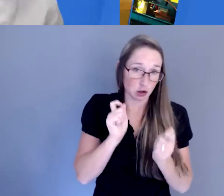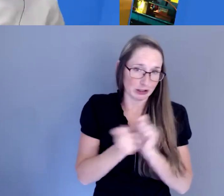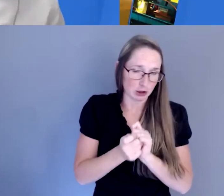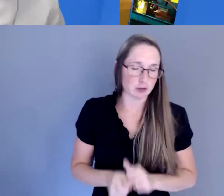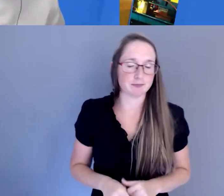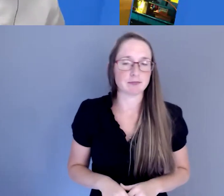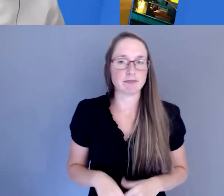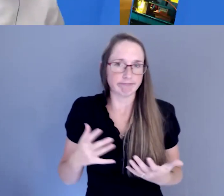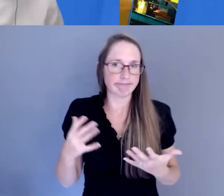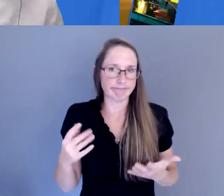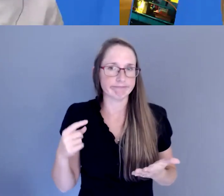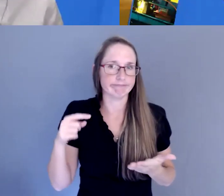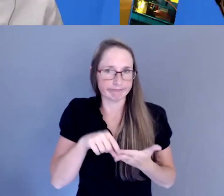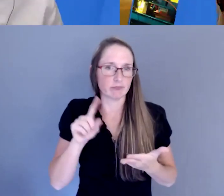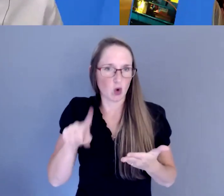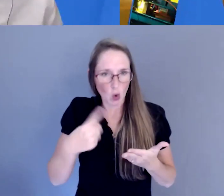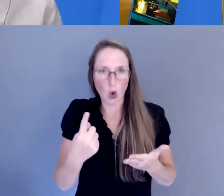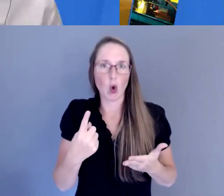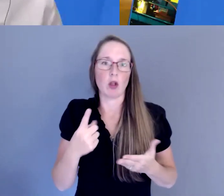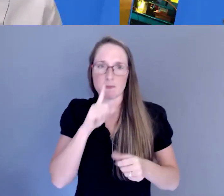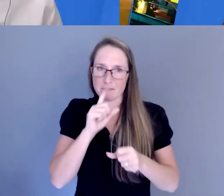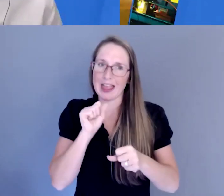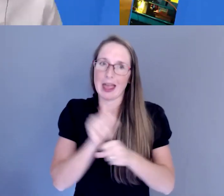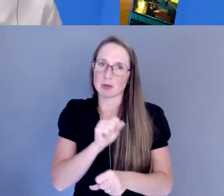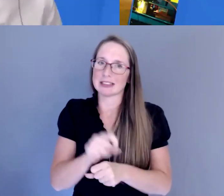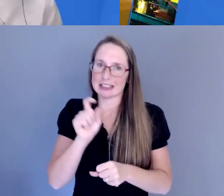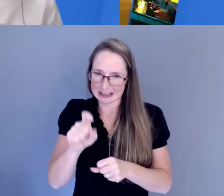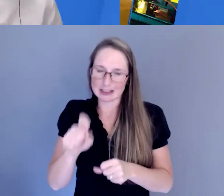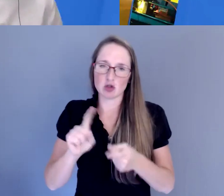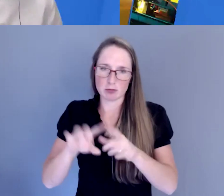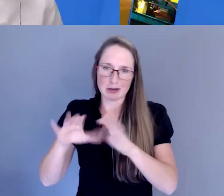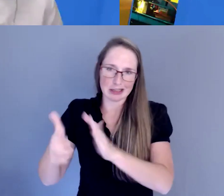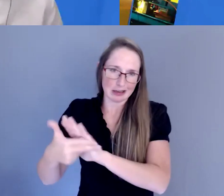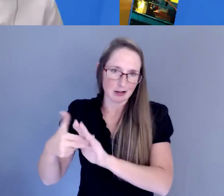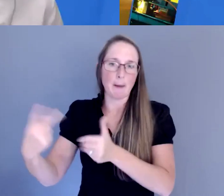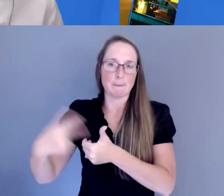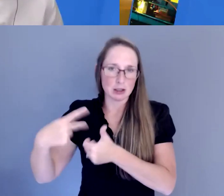This only it absolutely needs to be categorized as participant support costs,